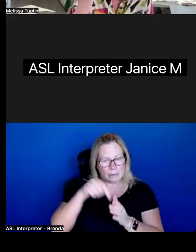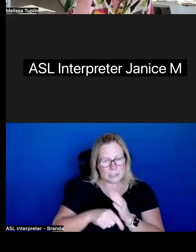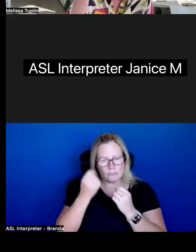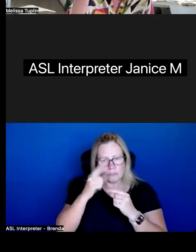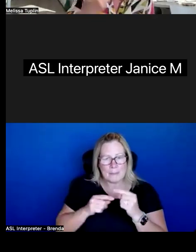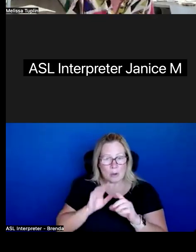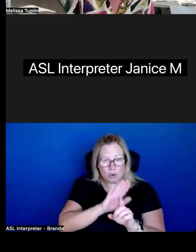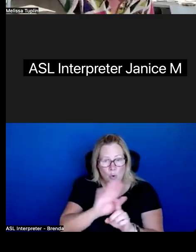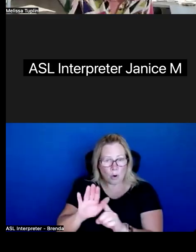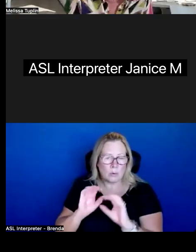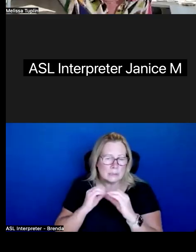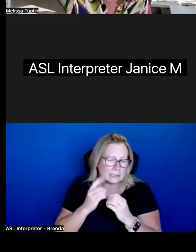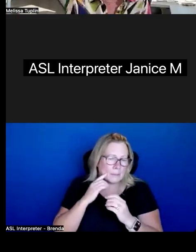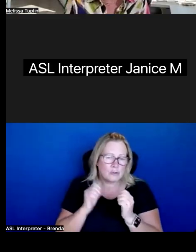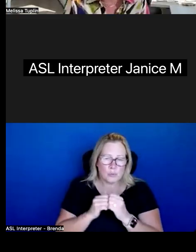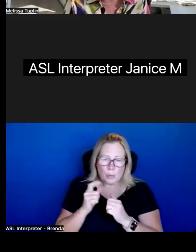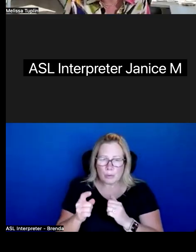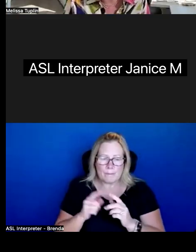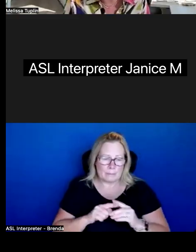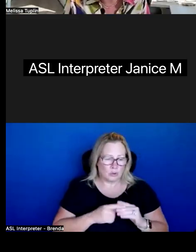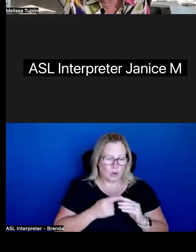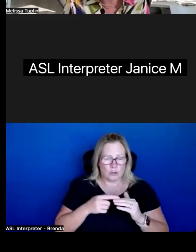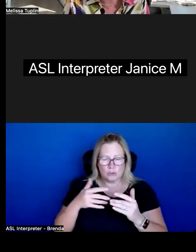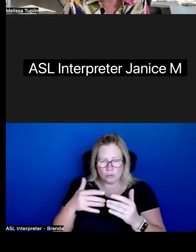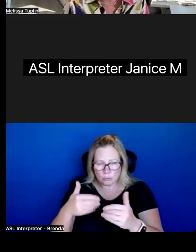as this is a work in progress, we will be evaluating the committee structure